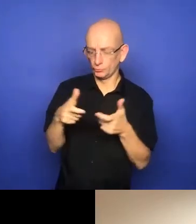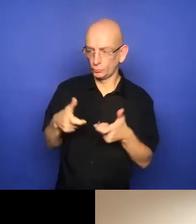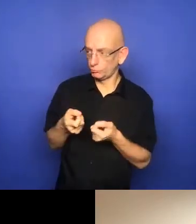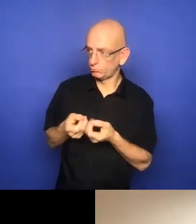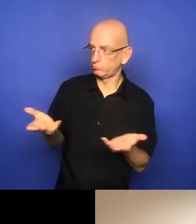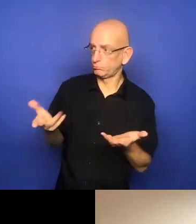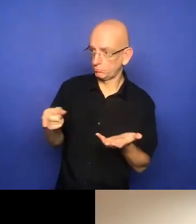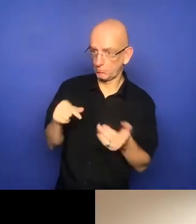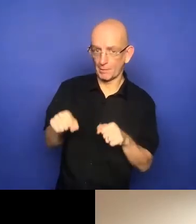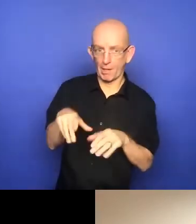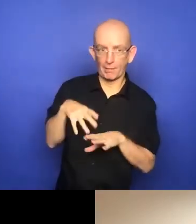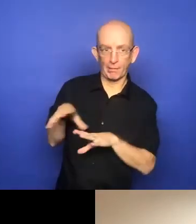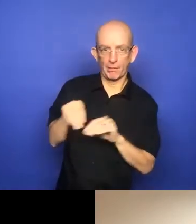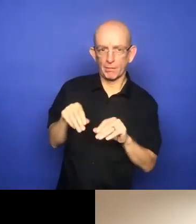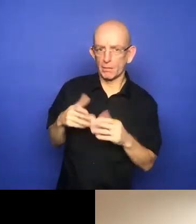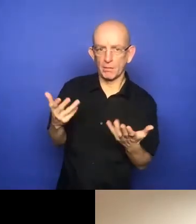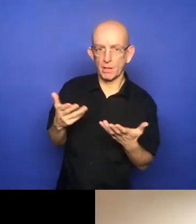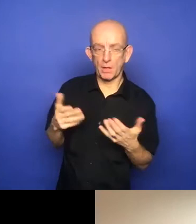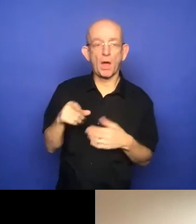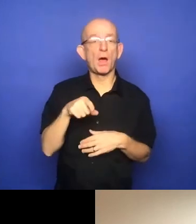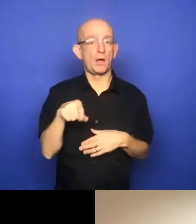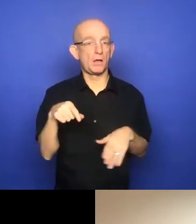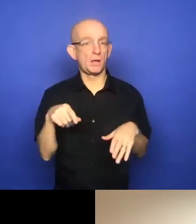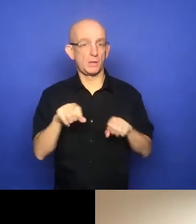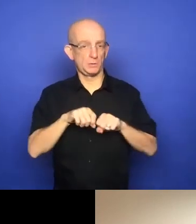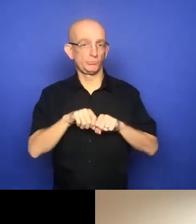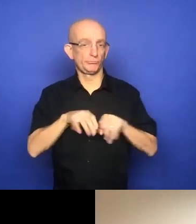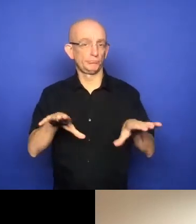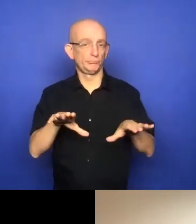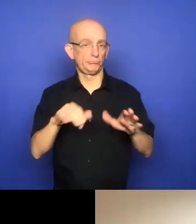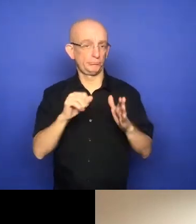available? >> JOSE VIERA: It is published